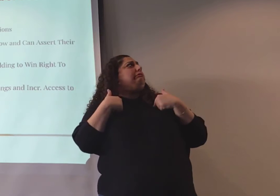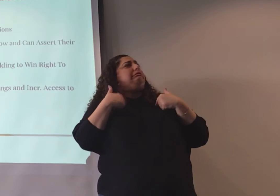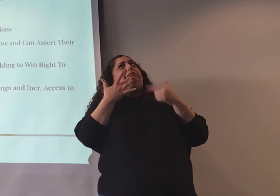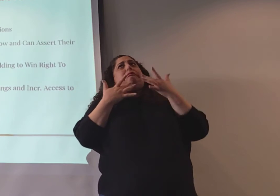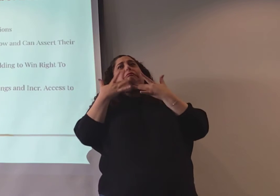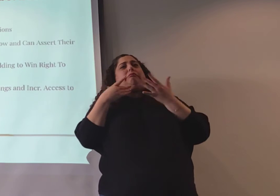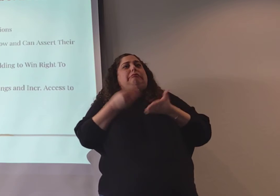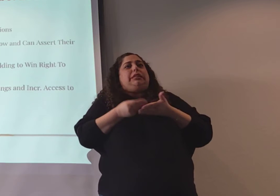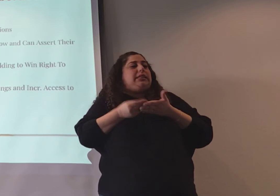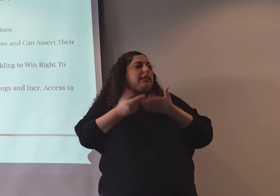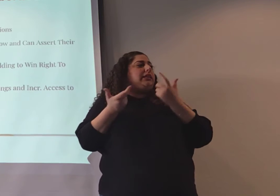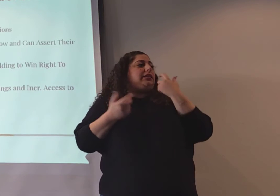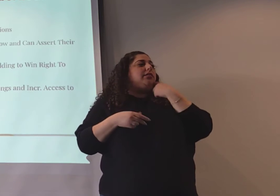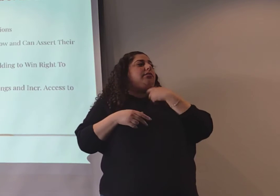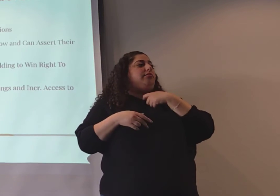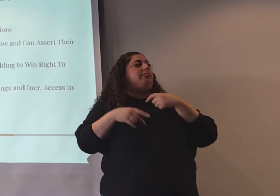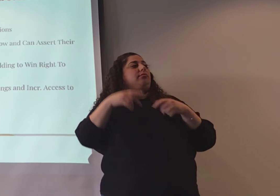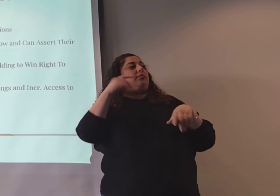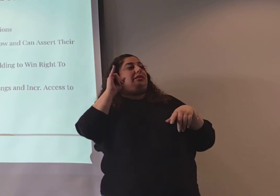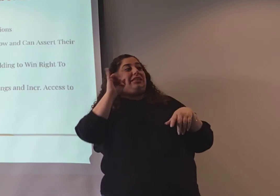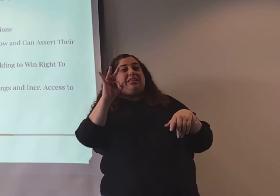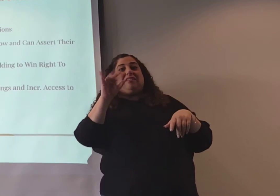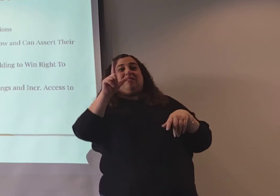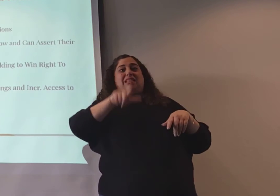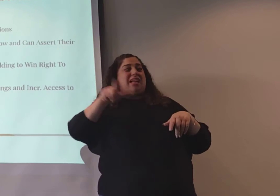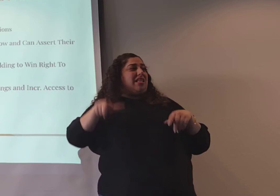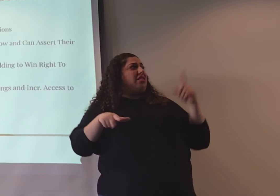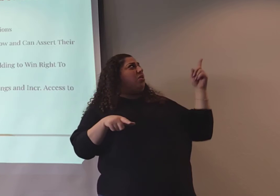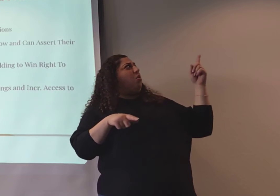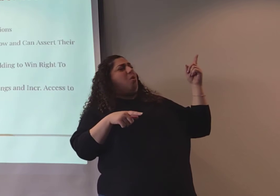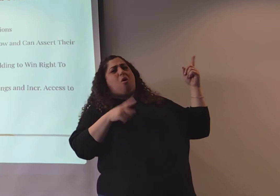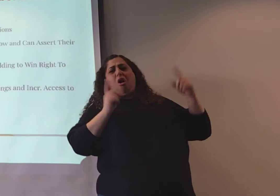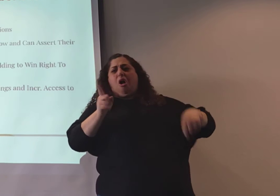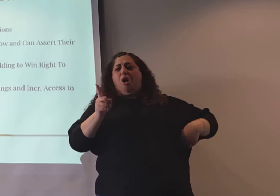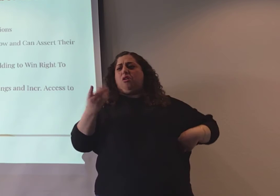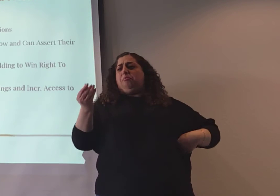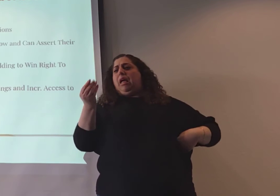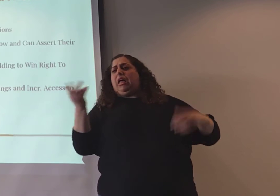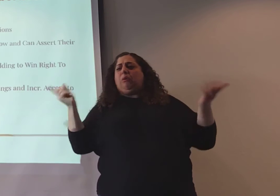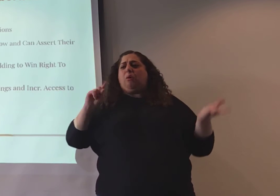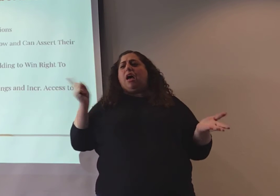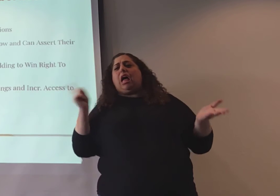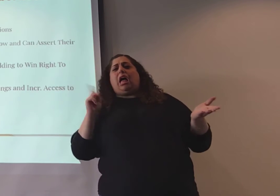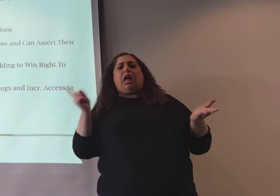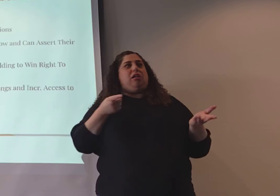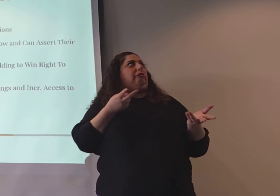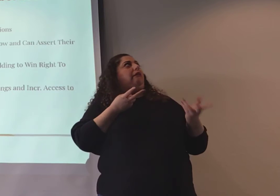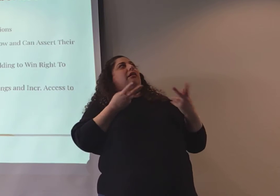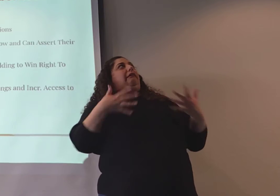So we are here to provide you with some resources.